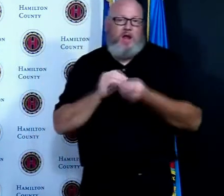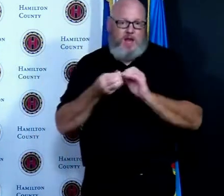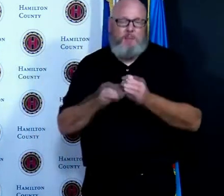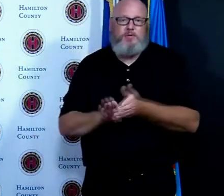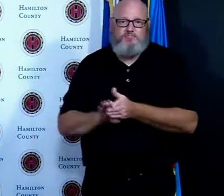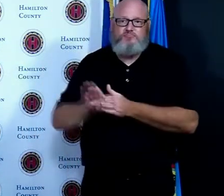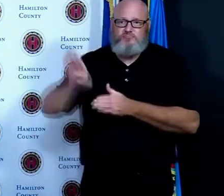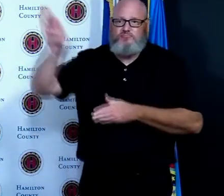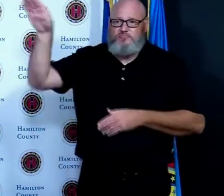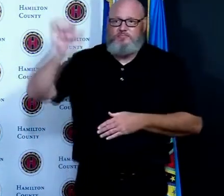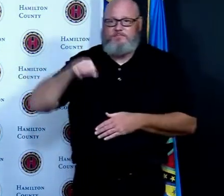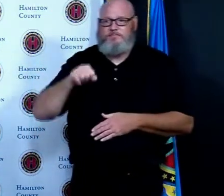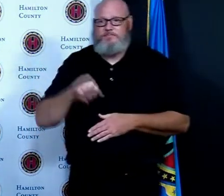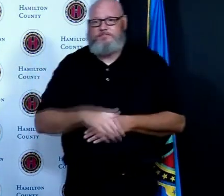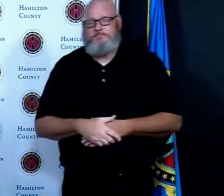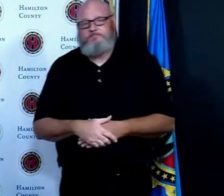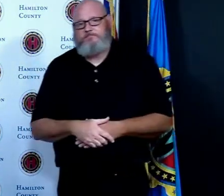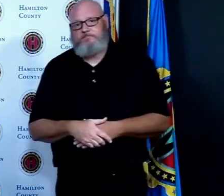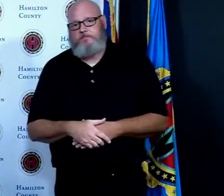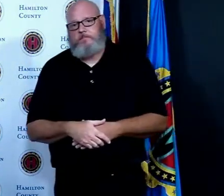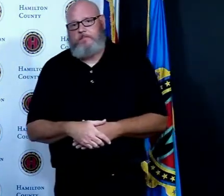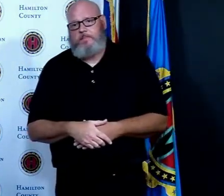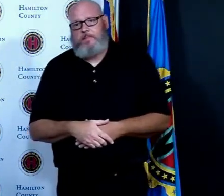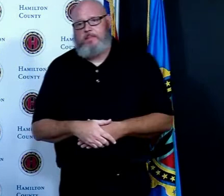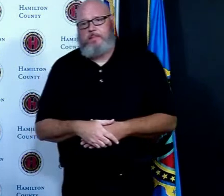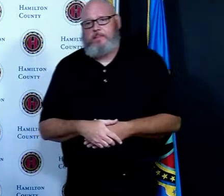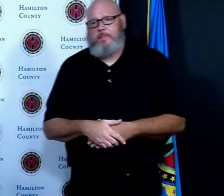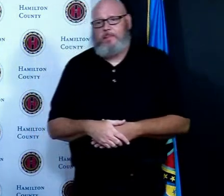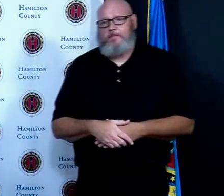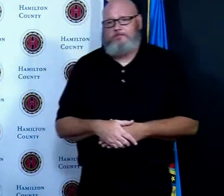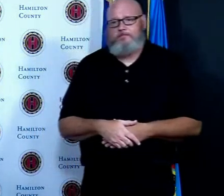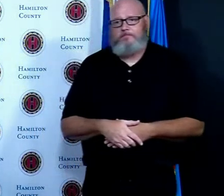I will caution that there is a step before purple and on the Governor's map there's a